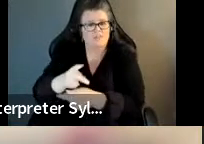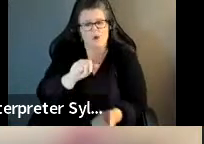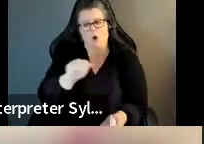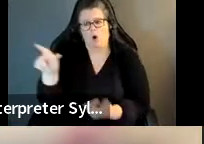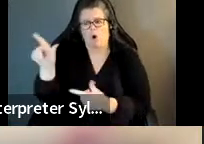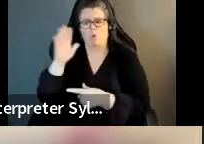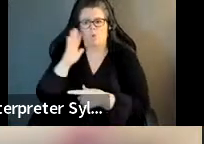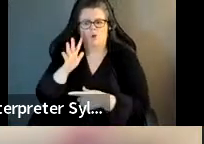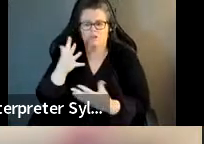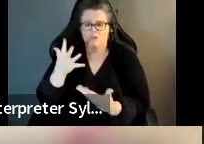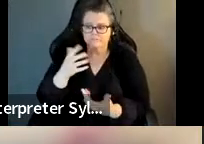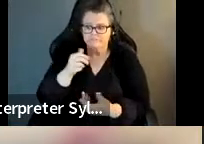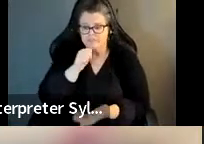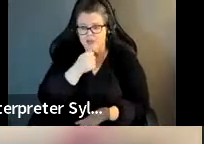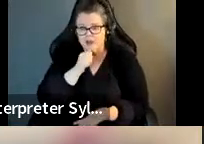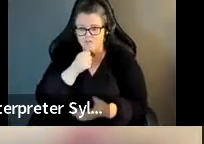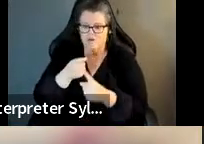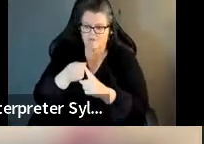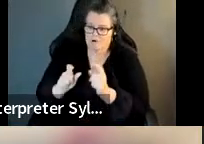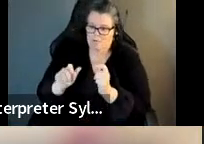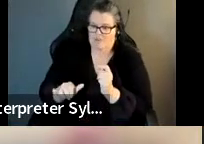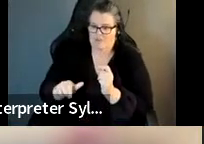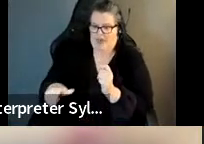Caregivers would suffer from these required equipment changes due to restricted access